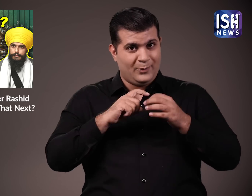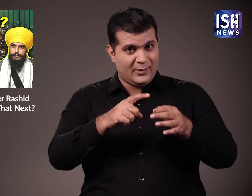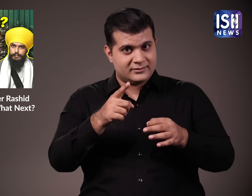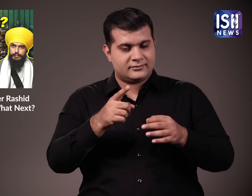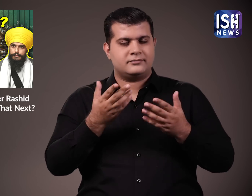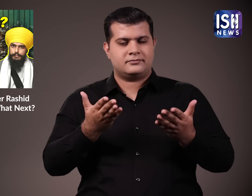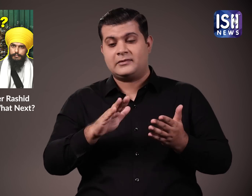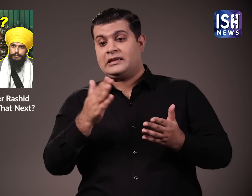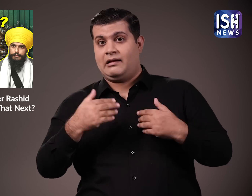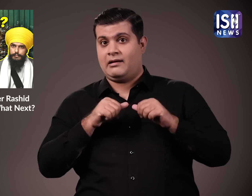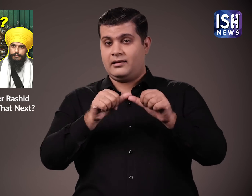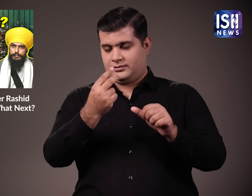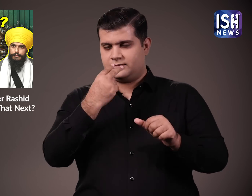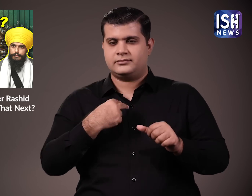I am sure you have these questions. Let me answer.